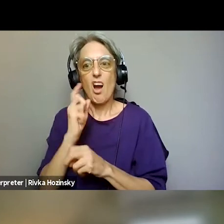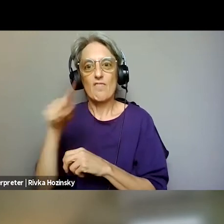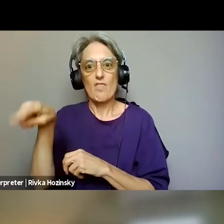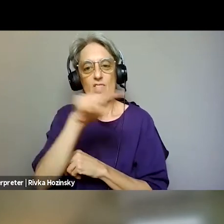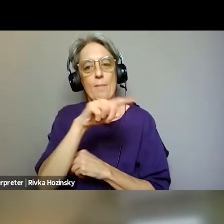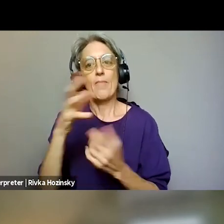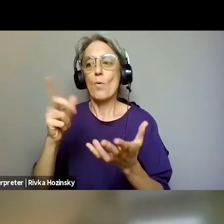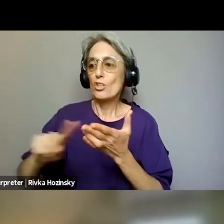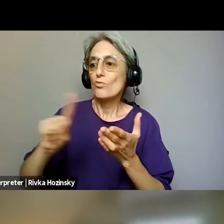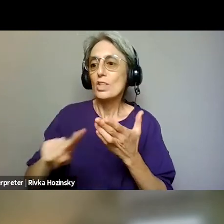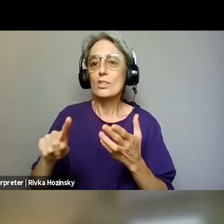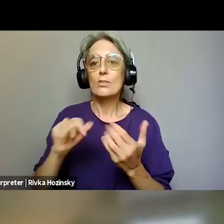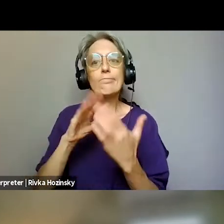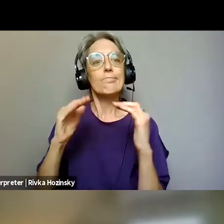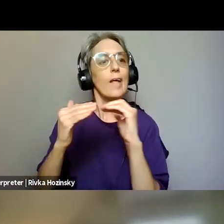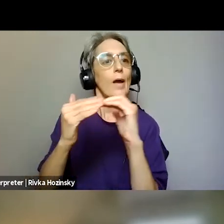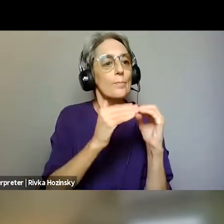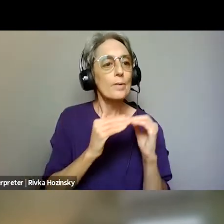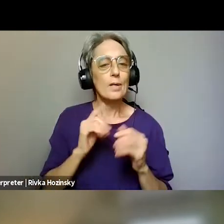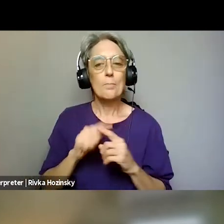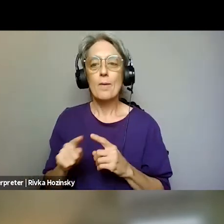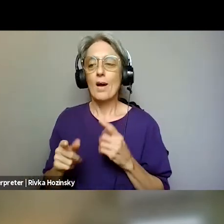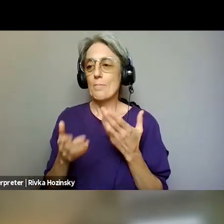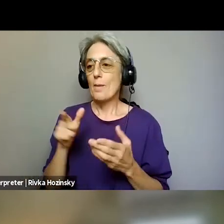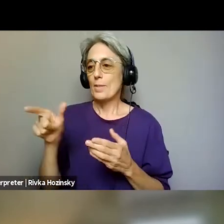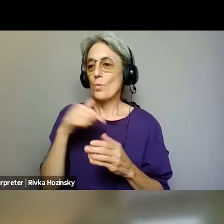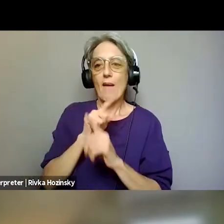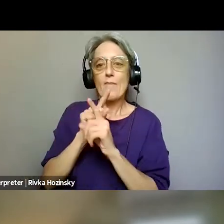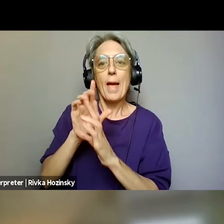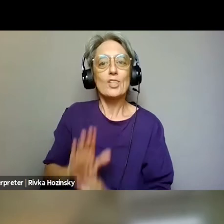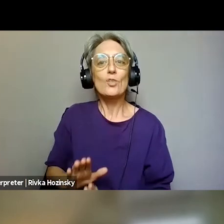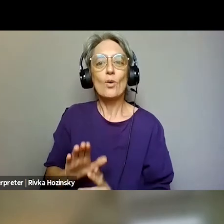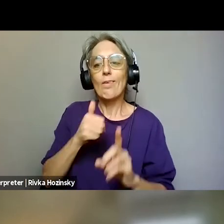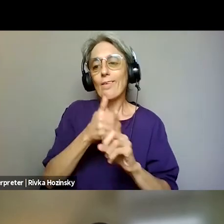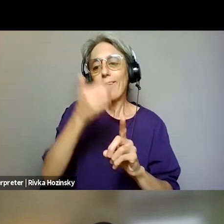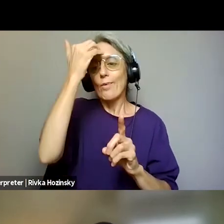who may not have a mentor that is familiar with these tools and the importance of this. Their